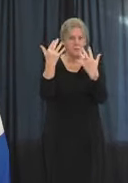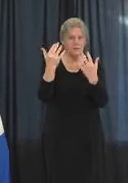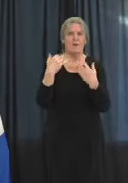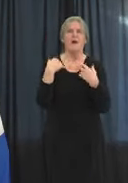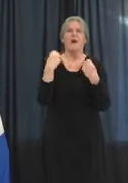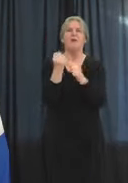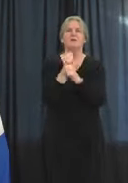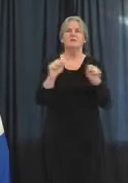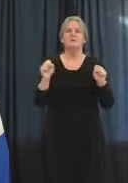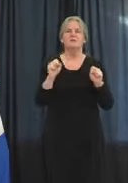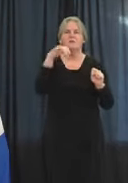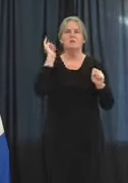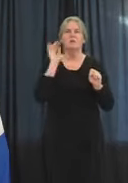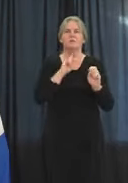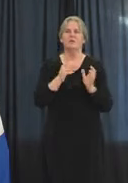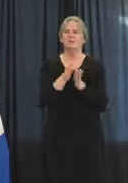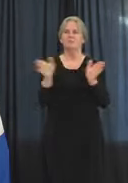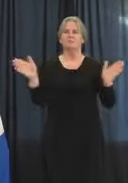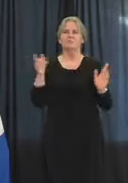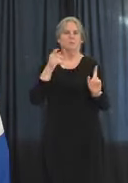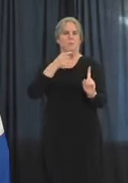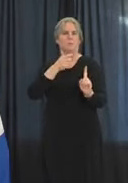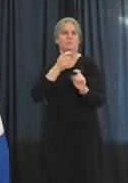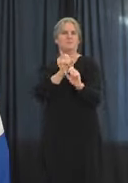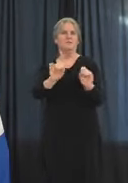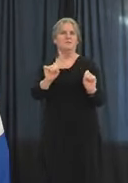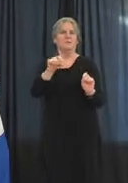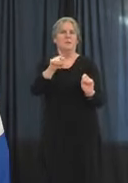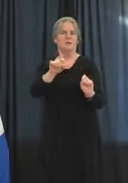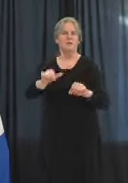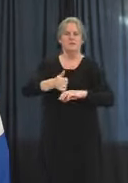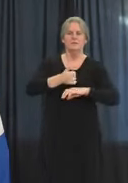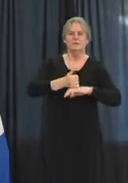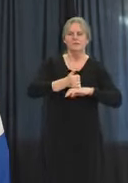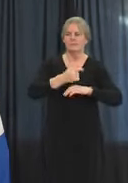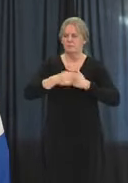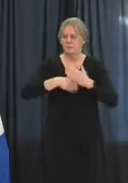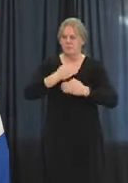safety and welfare of Yukoners, and put in place any civil